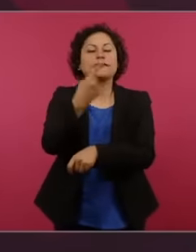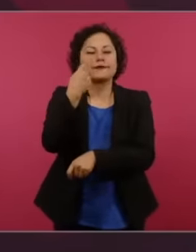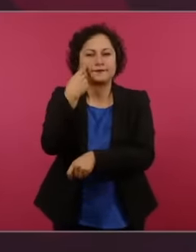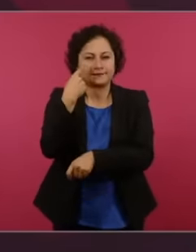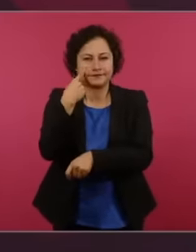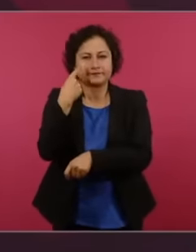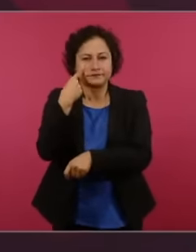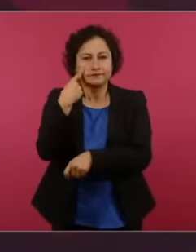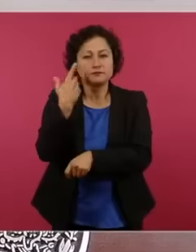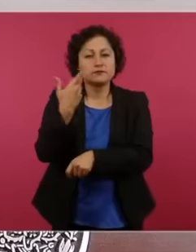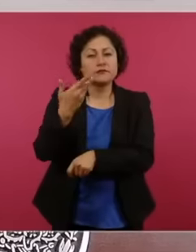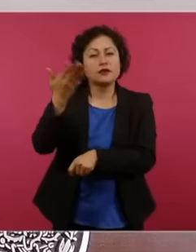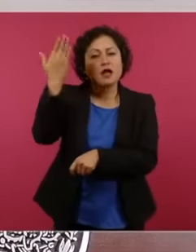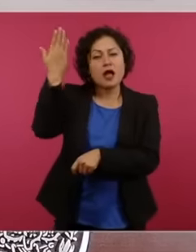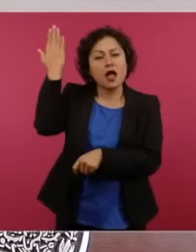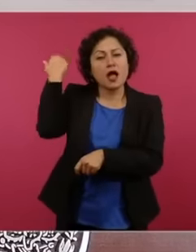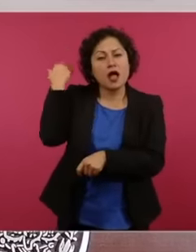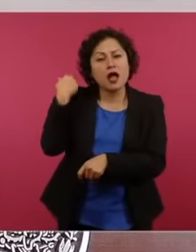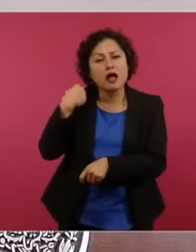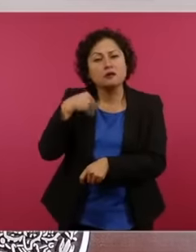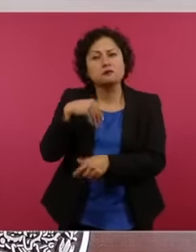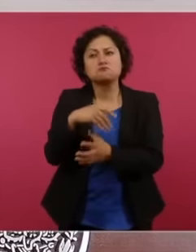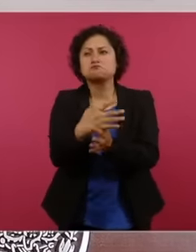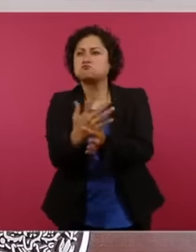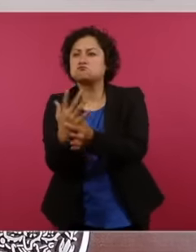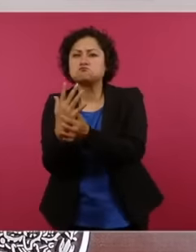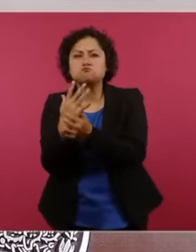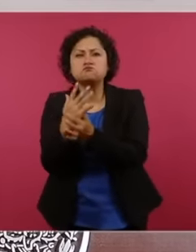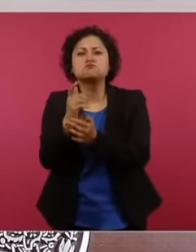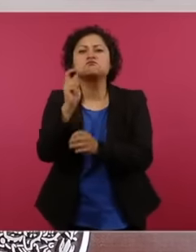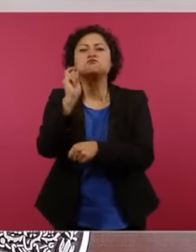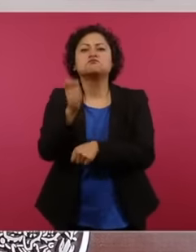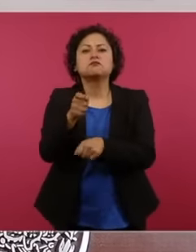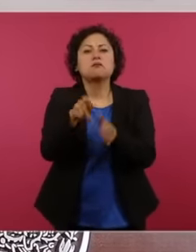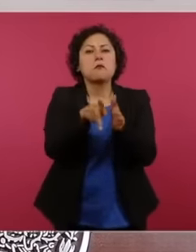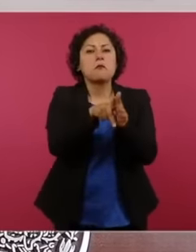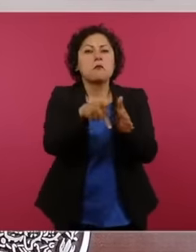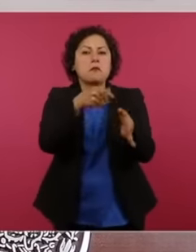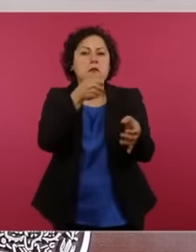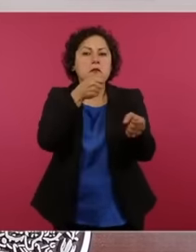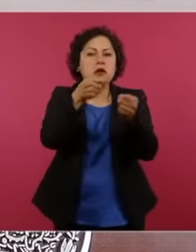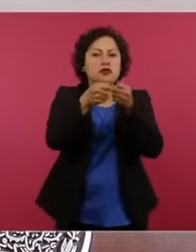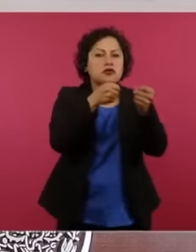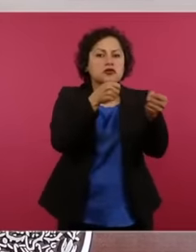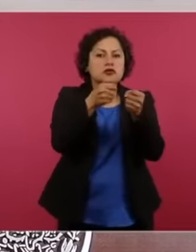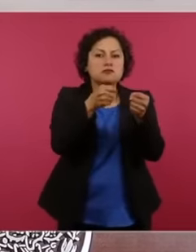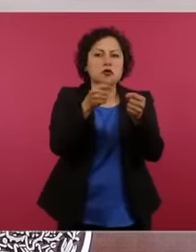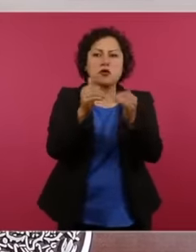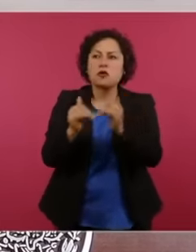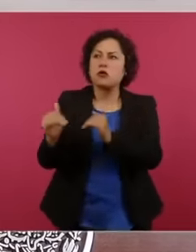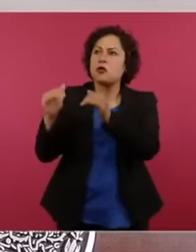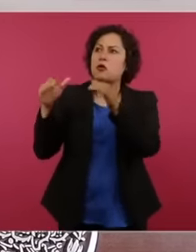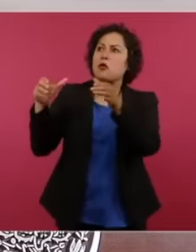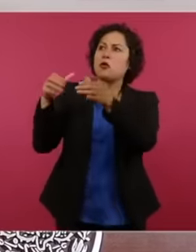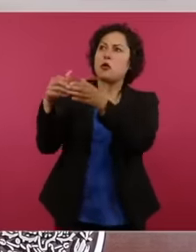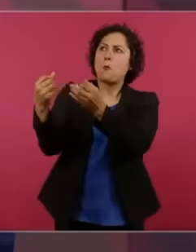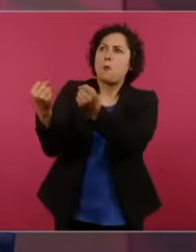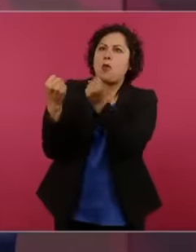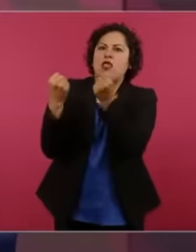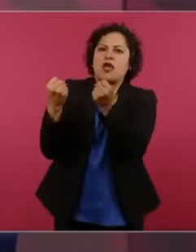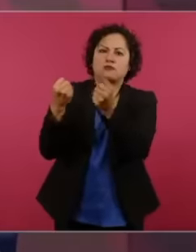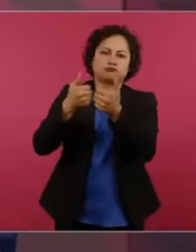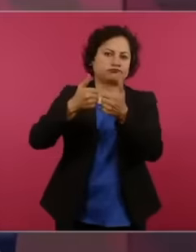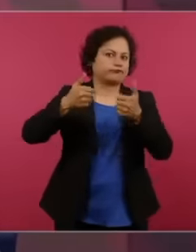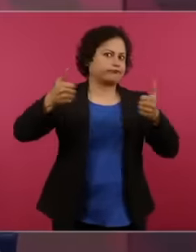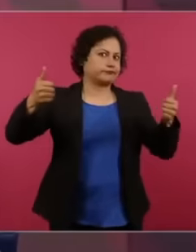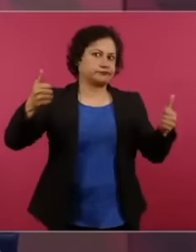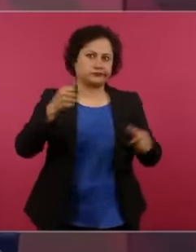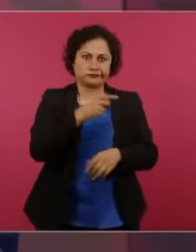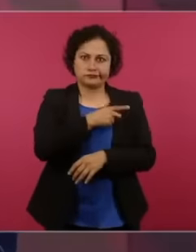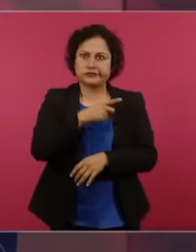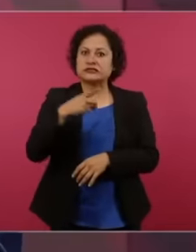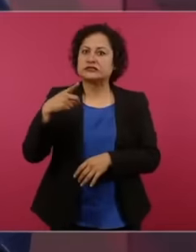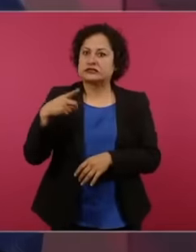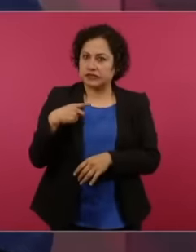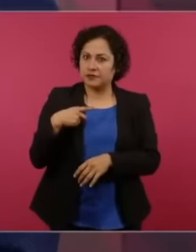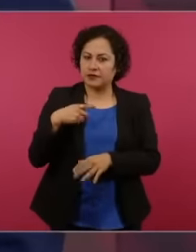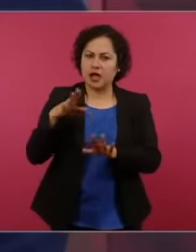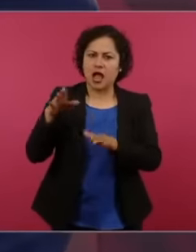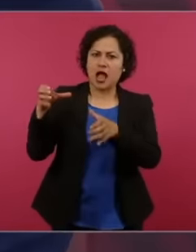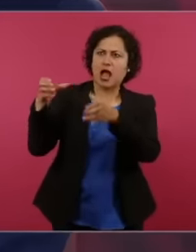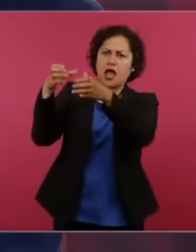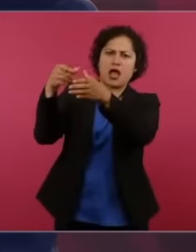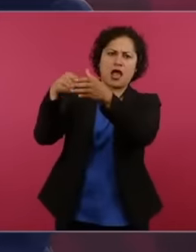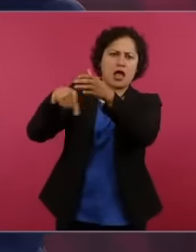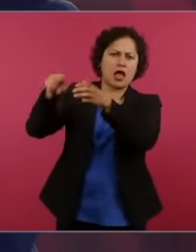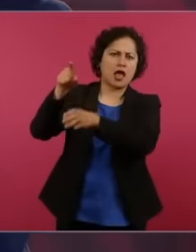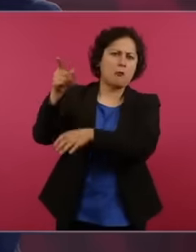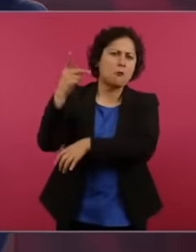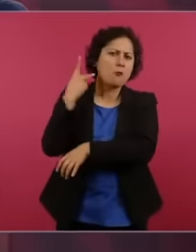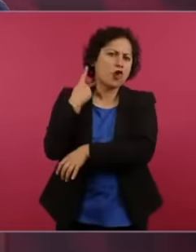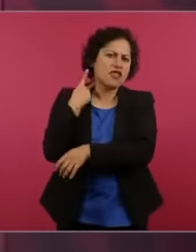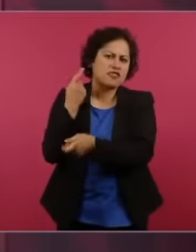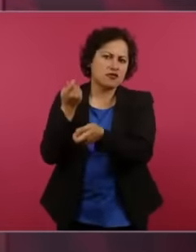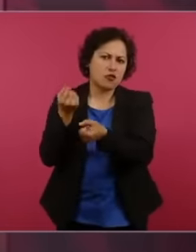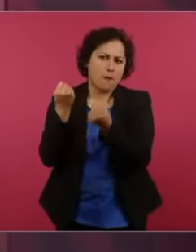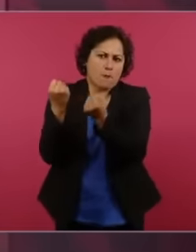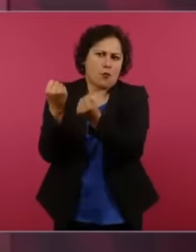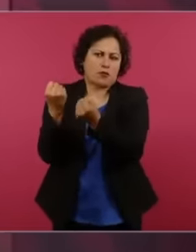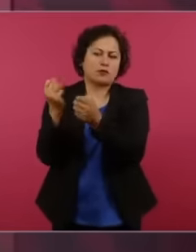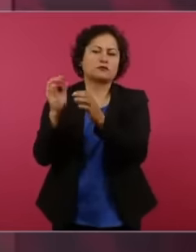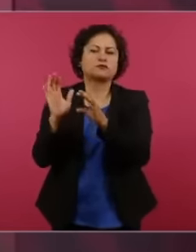distant as possible from power but thinking about political power and as close as possible to the